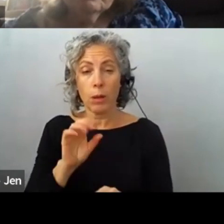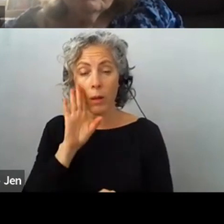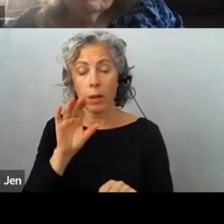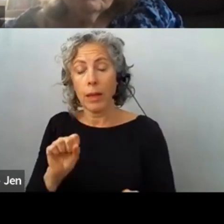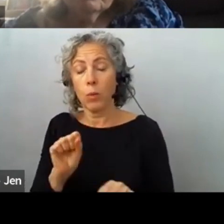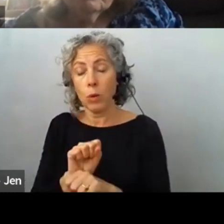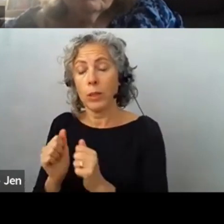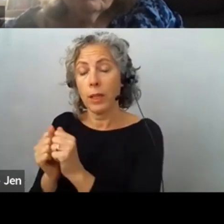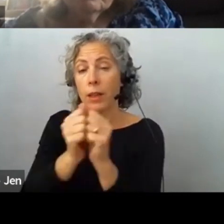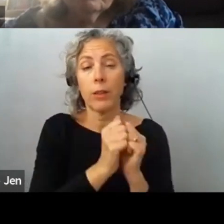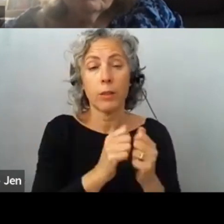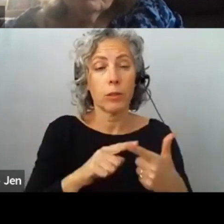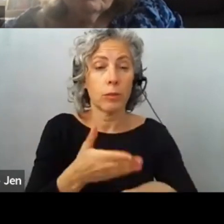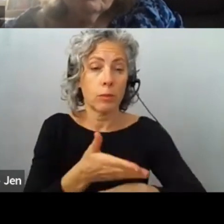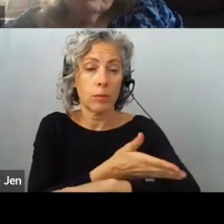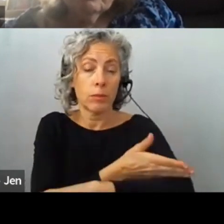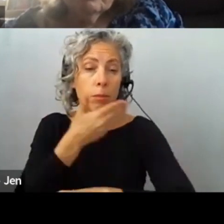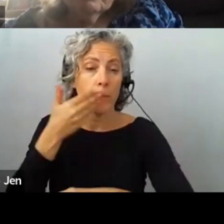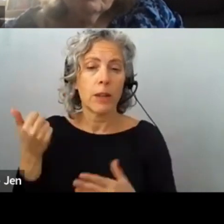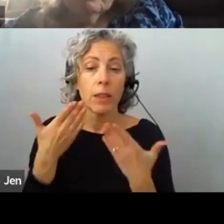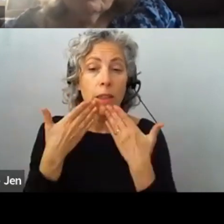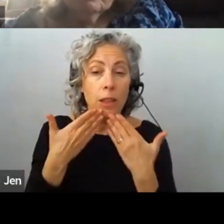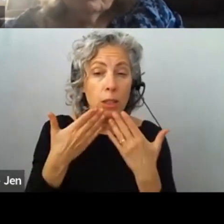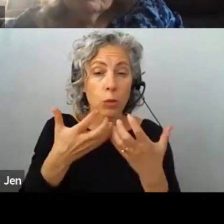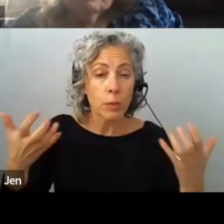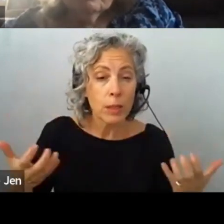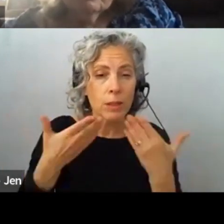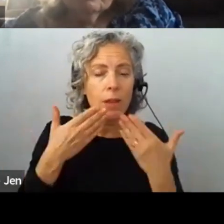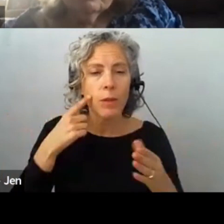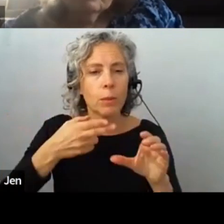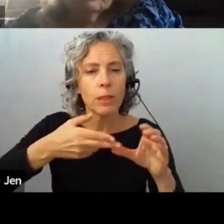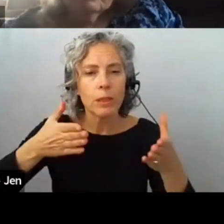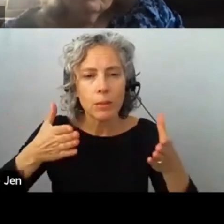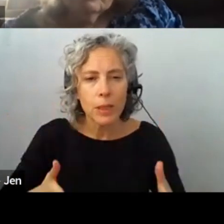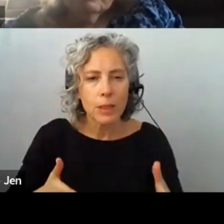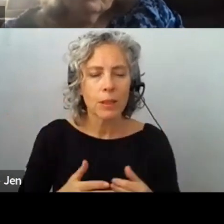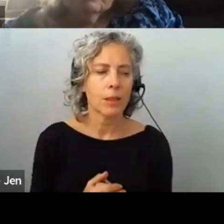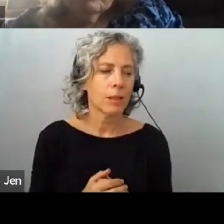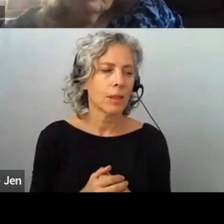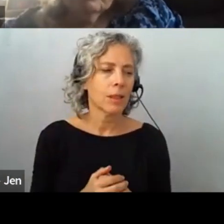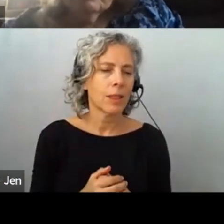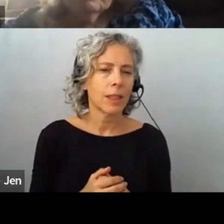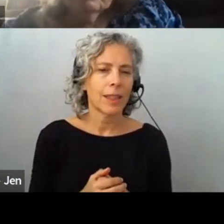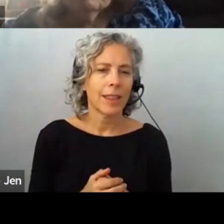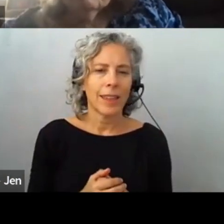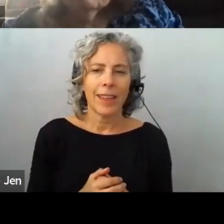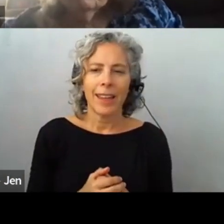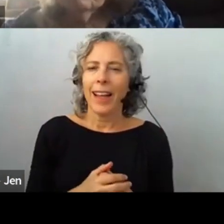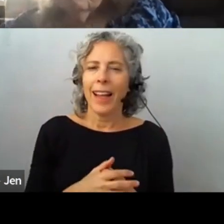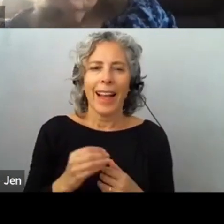that, thank you all for joining us. Thank you to all the participants who are who were active in chat. Lots of